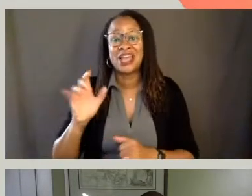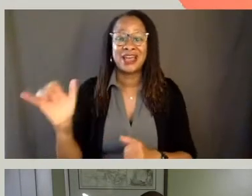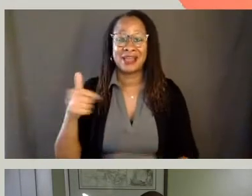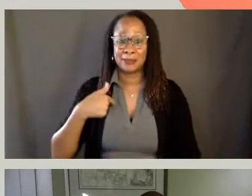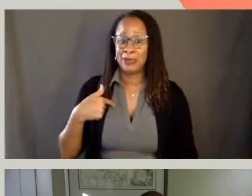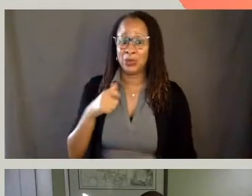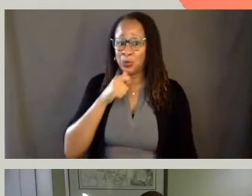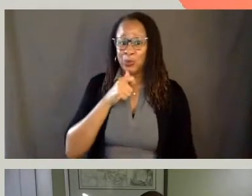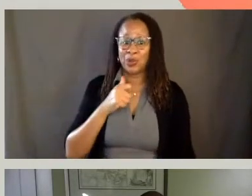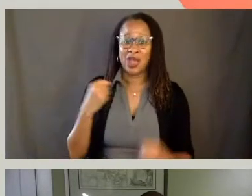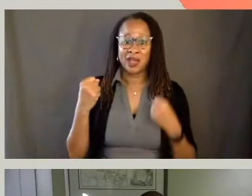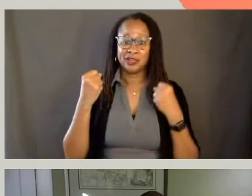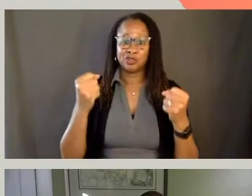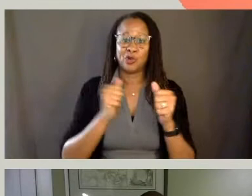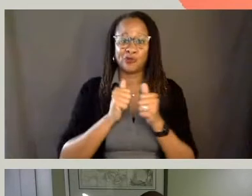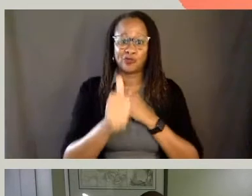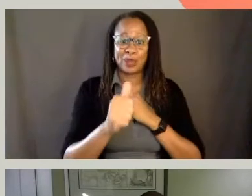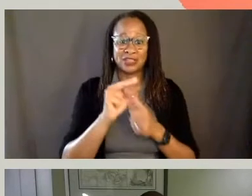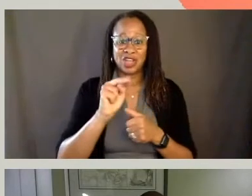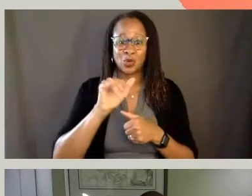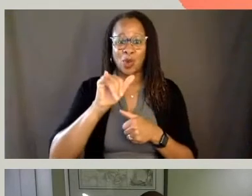you know, I drove past NYU once on my bike.